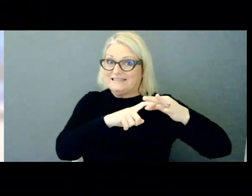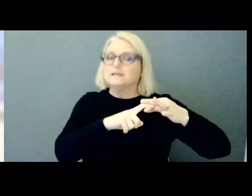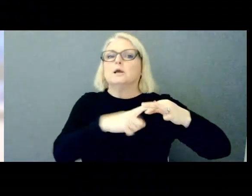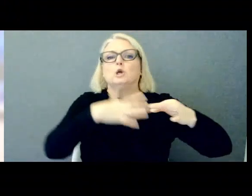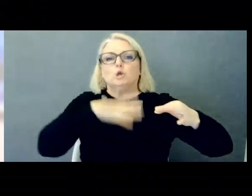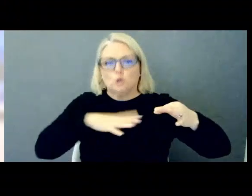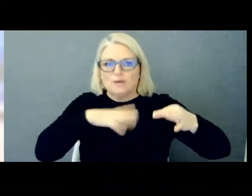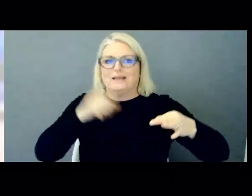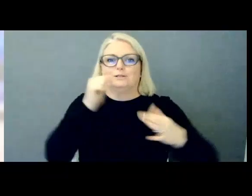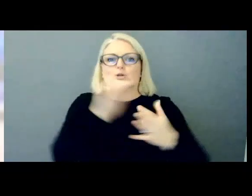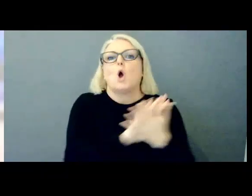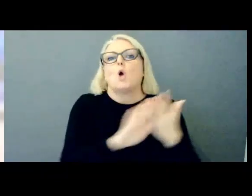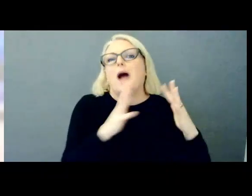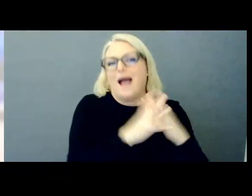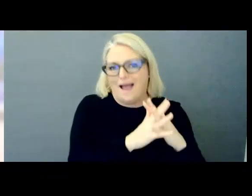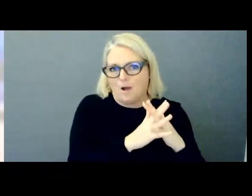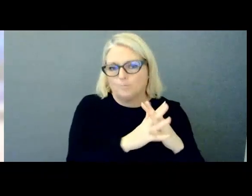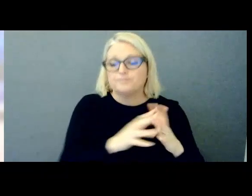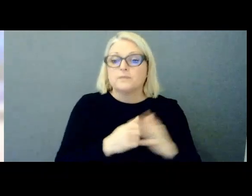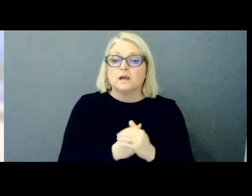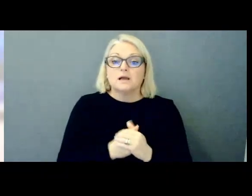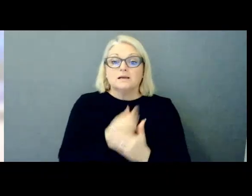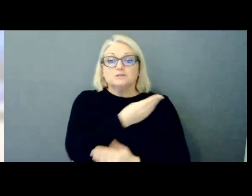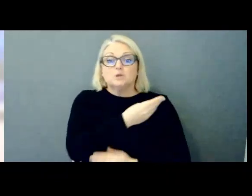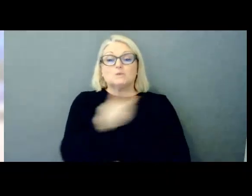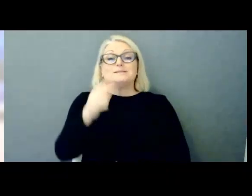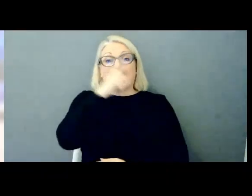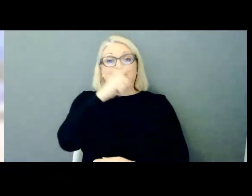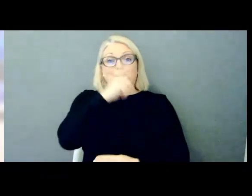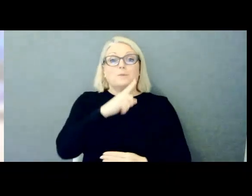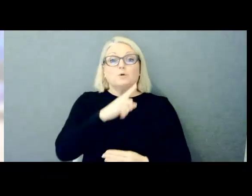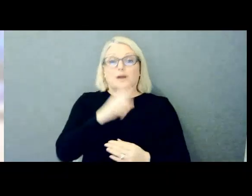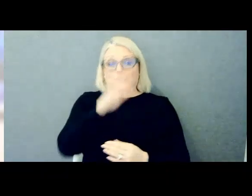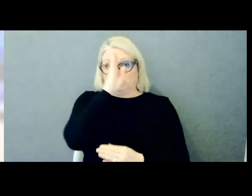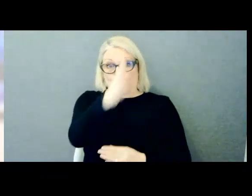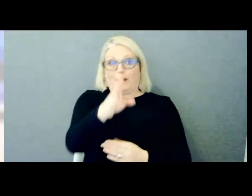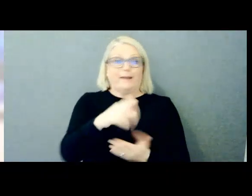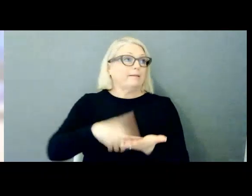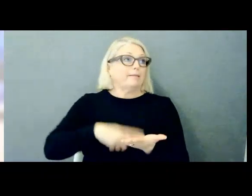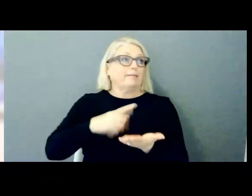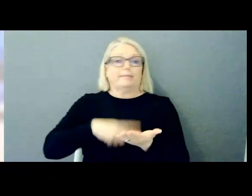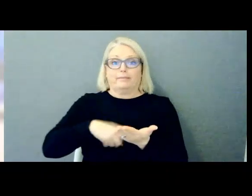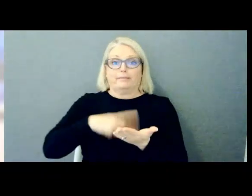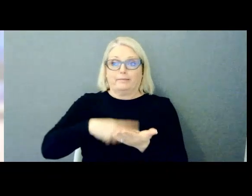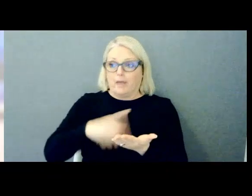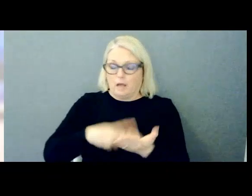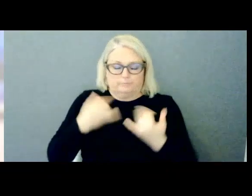People, we found, are using it without bothering to do the training, and therefore they're all getting really high scores.